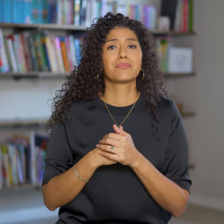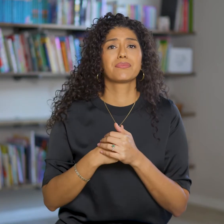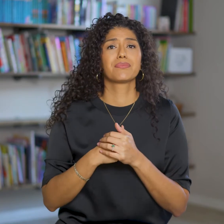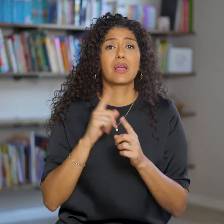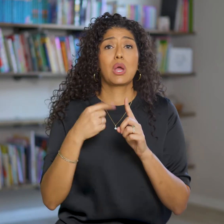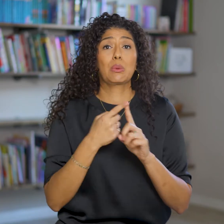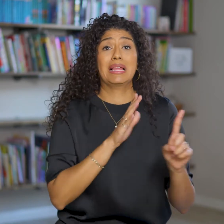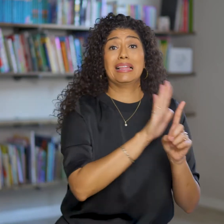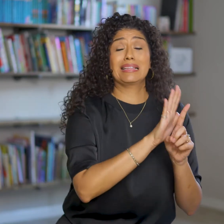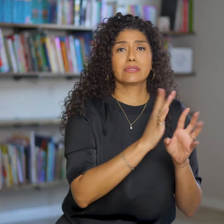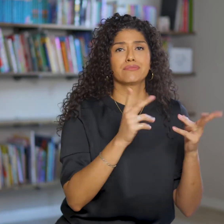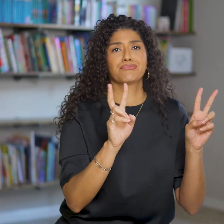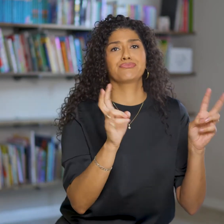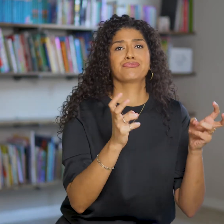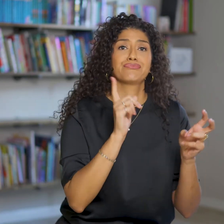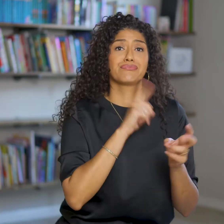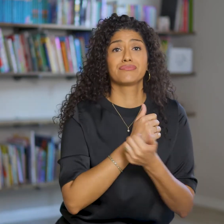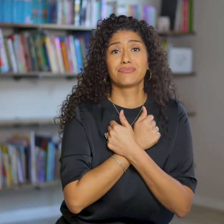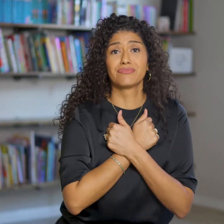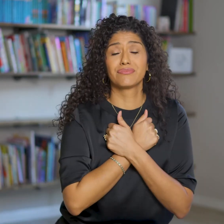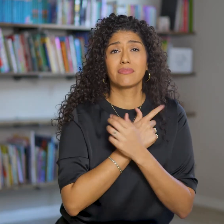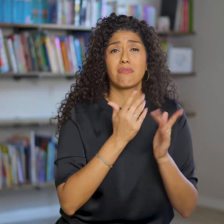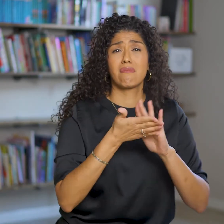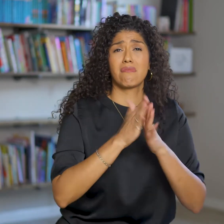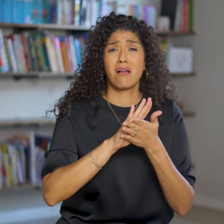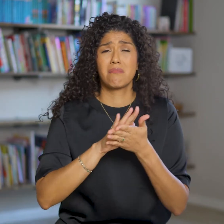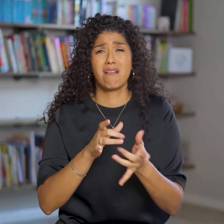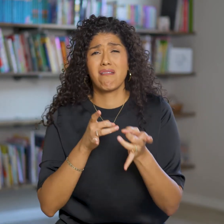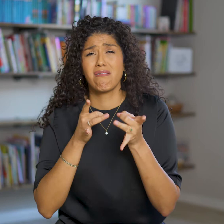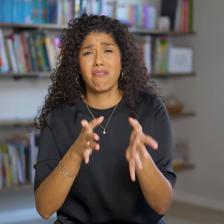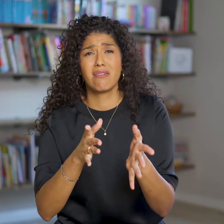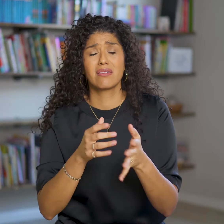When Amnon’s so-called love turns to hate,